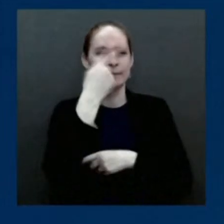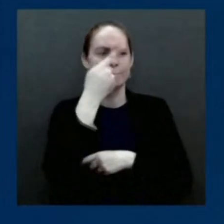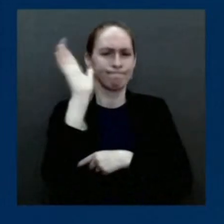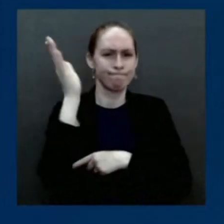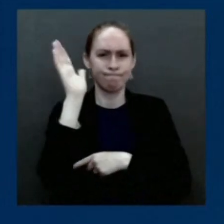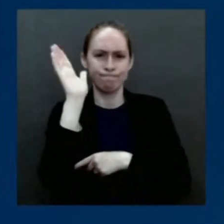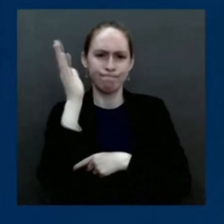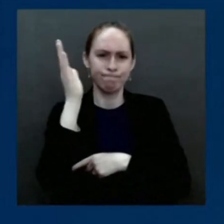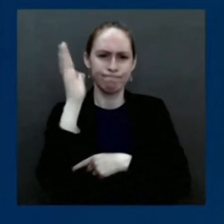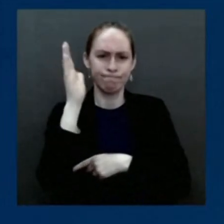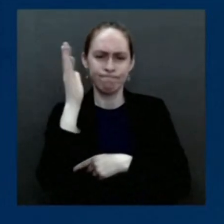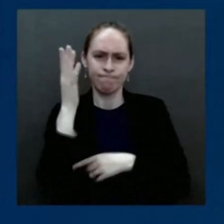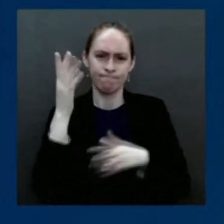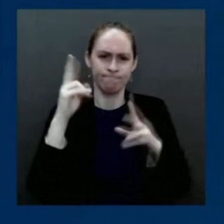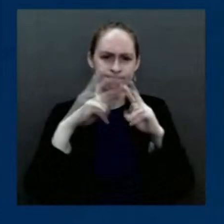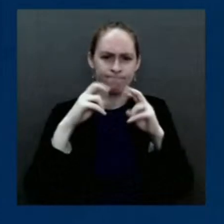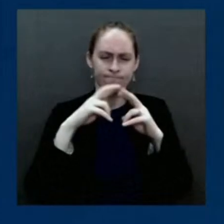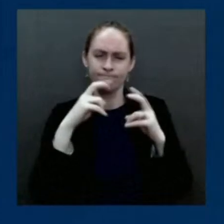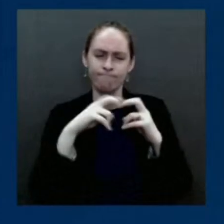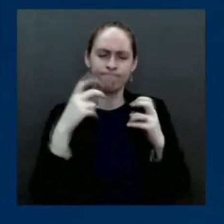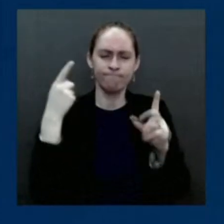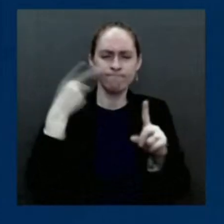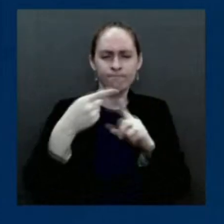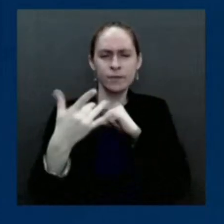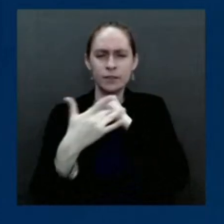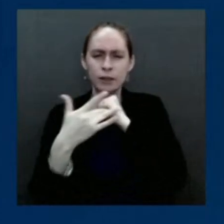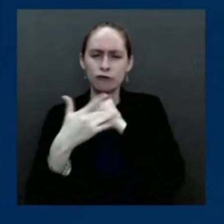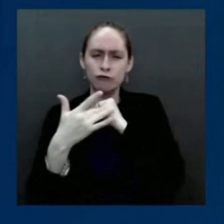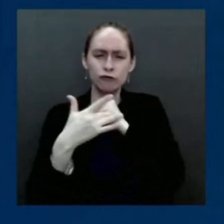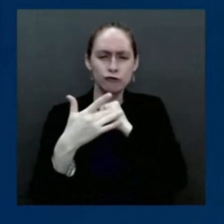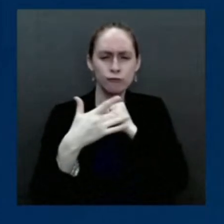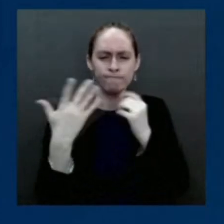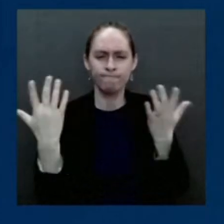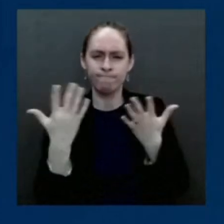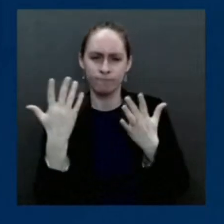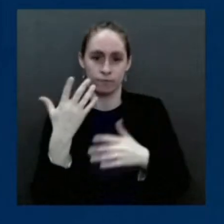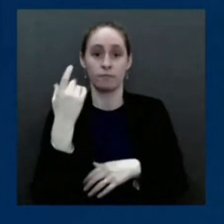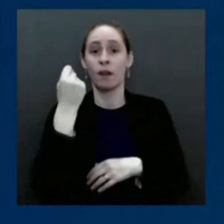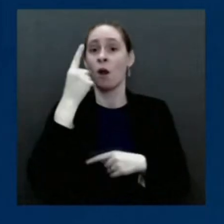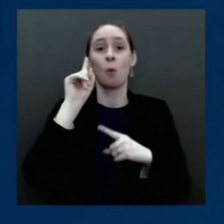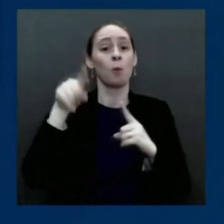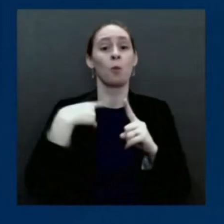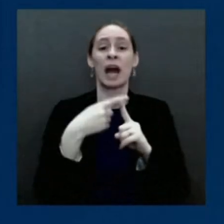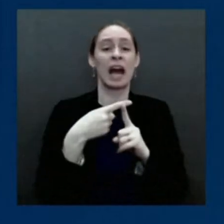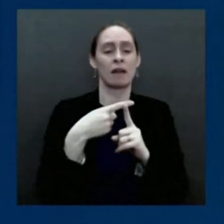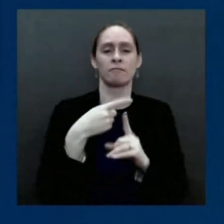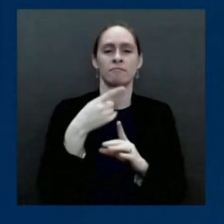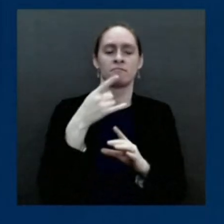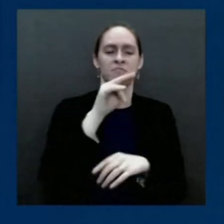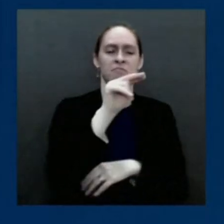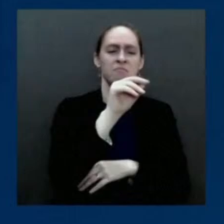SECURITY AGENCY TECHNICAL BRIEFING PRELIMINARY ANALYSIS